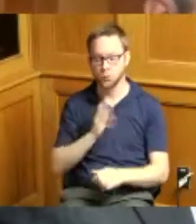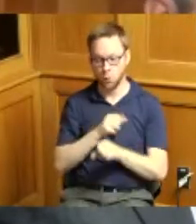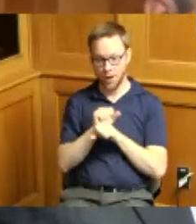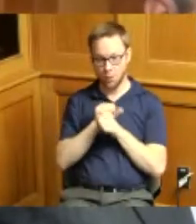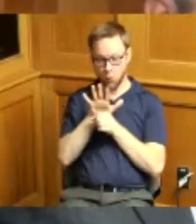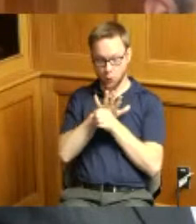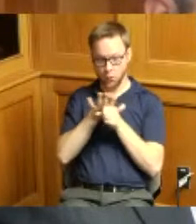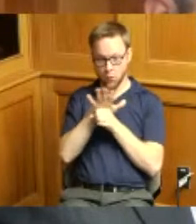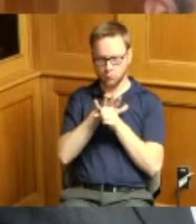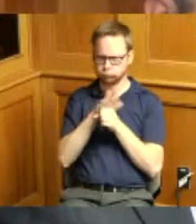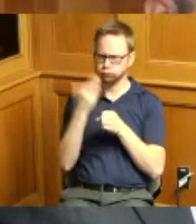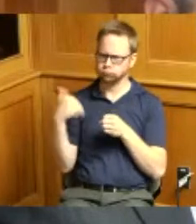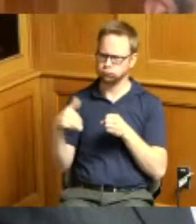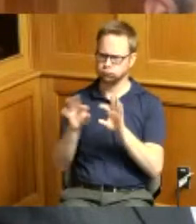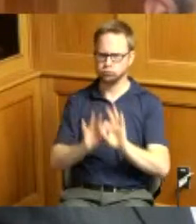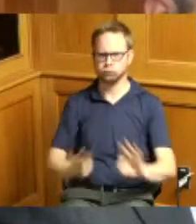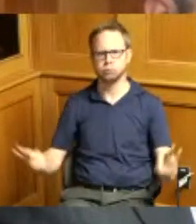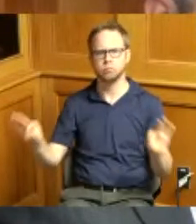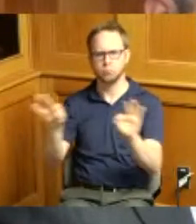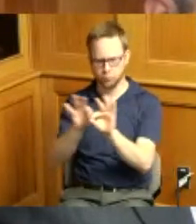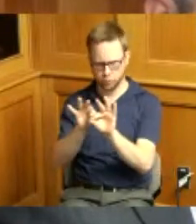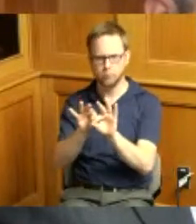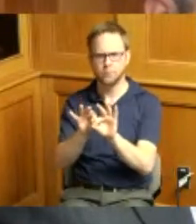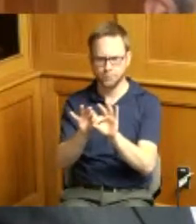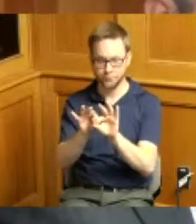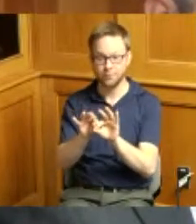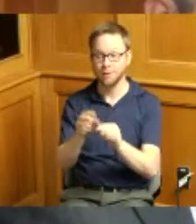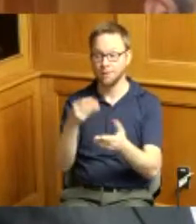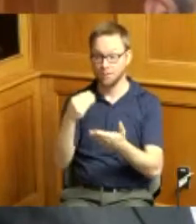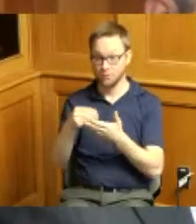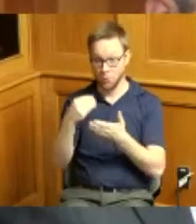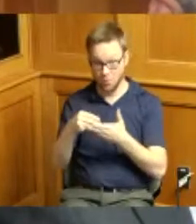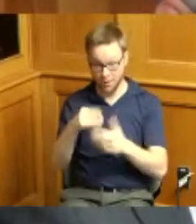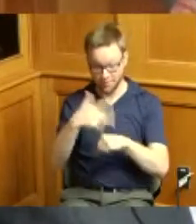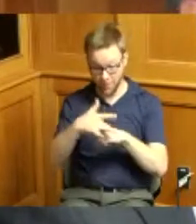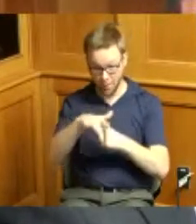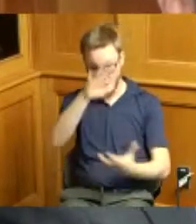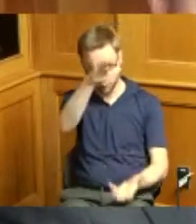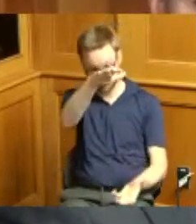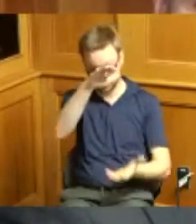is so important that we make sure that once that money is available we'll be ready to go with some